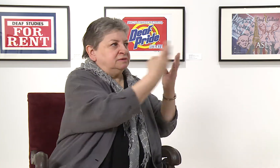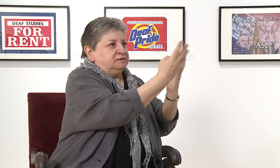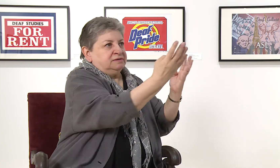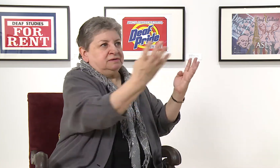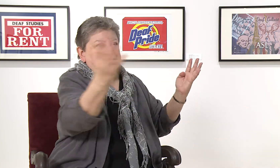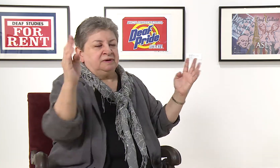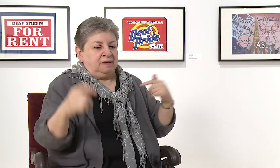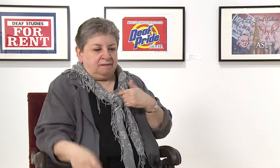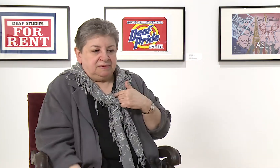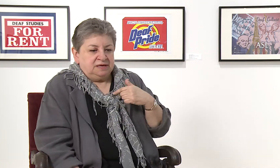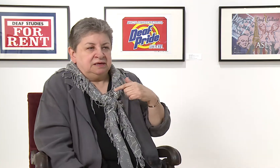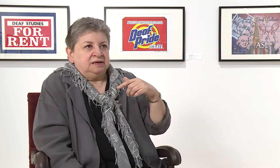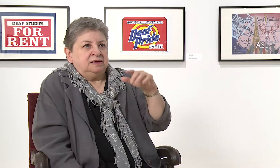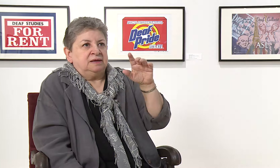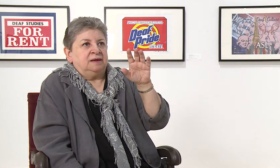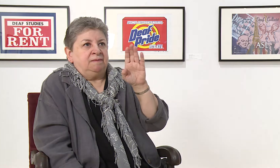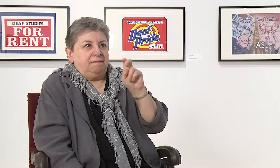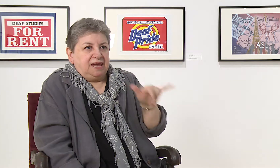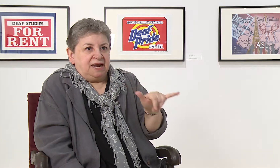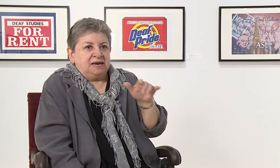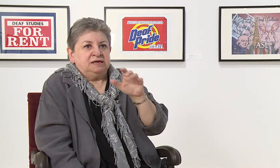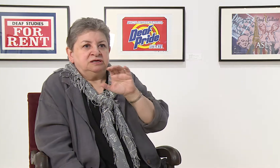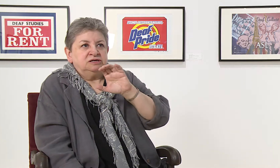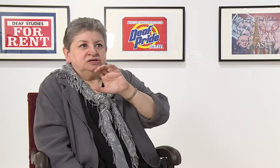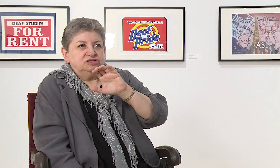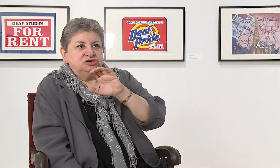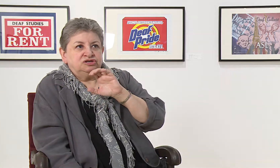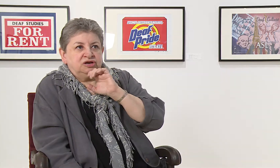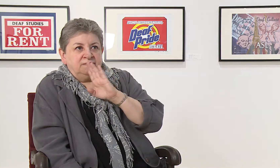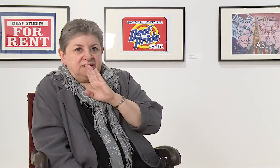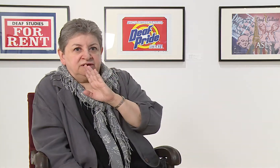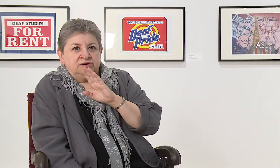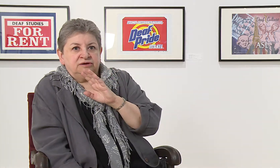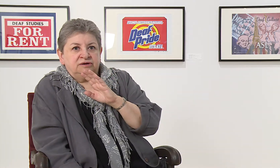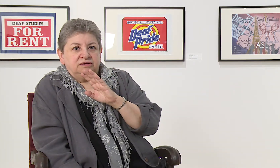Finally, we were displaying the art made by Deaf women.